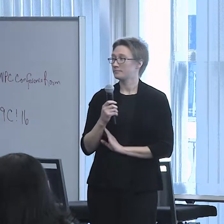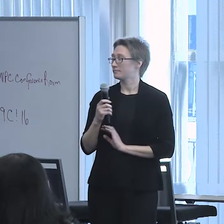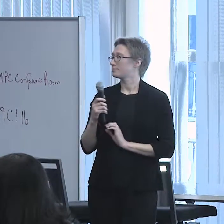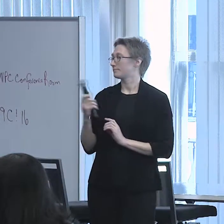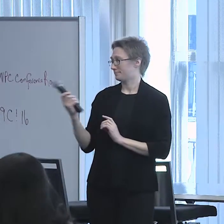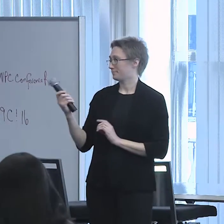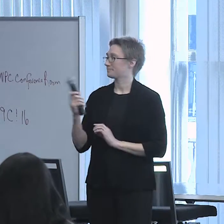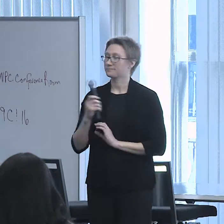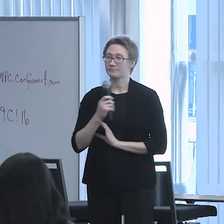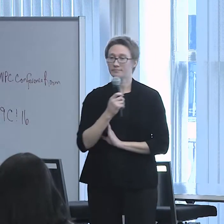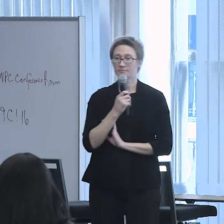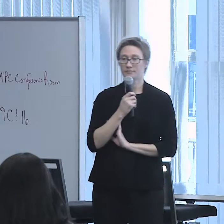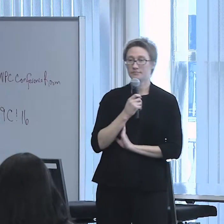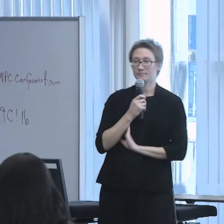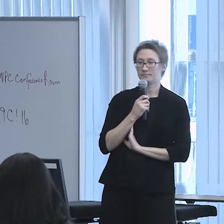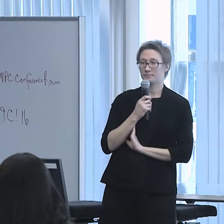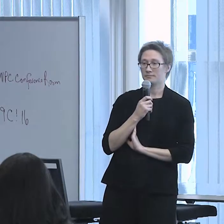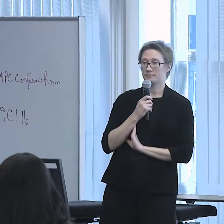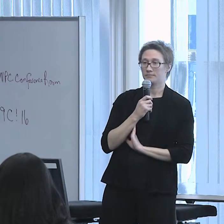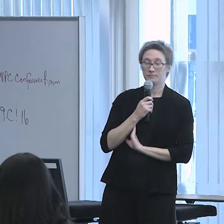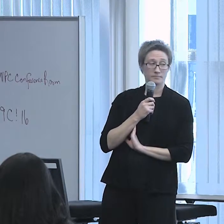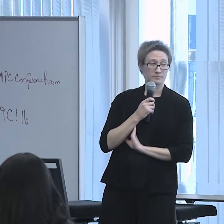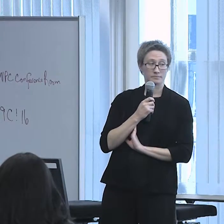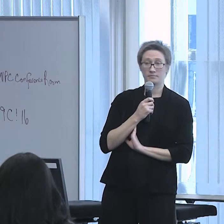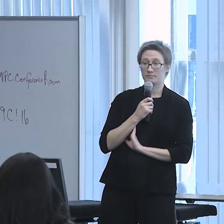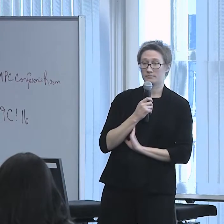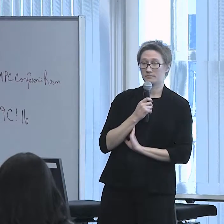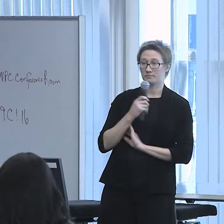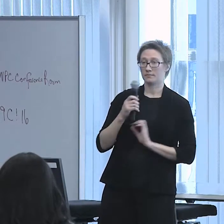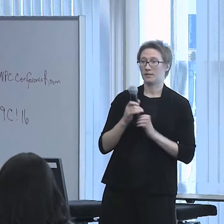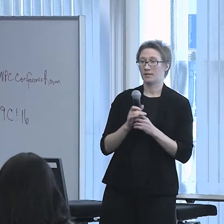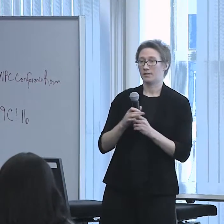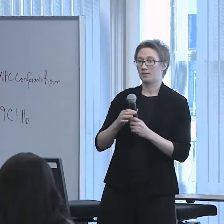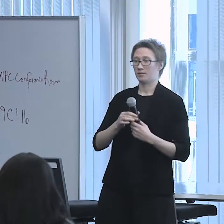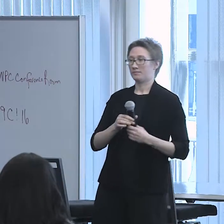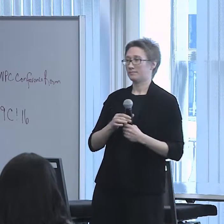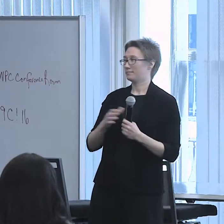There's been some on intersections between trans identity and autism.